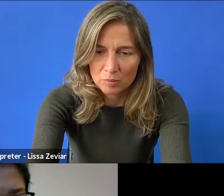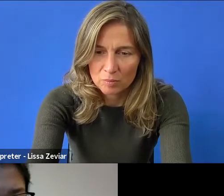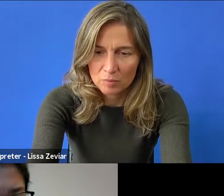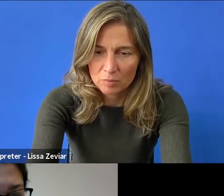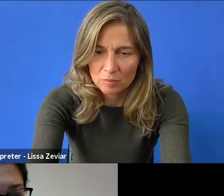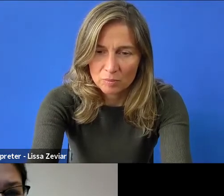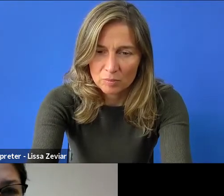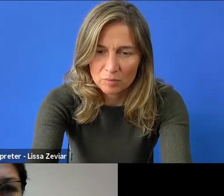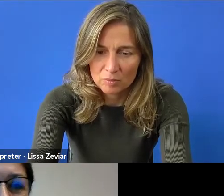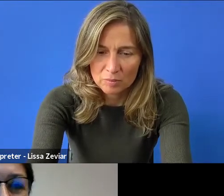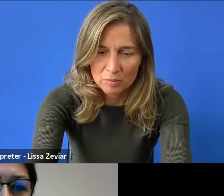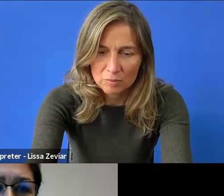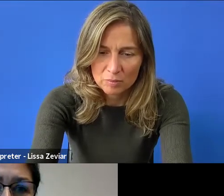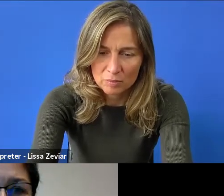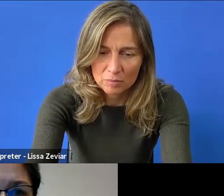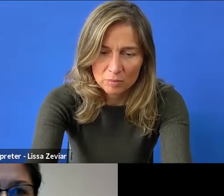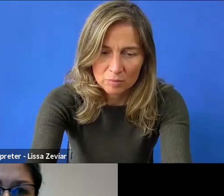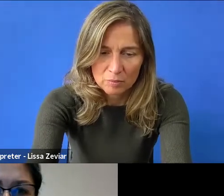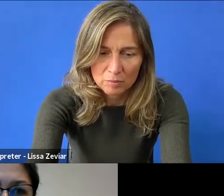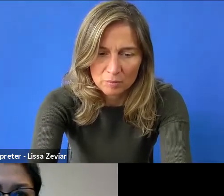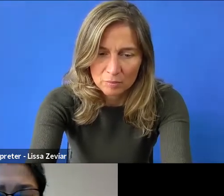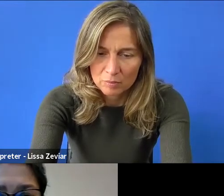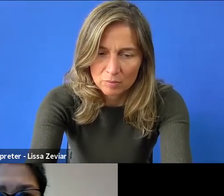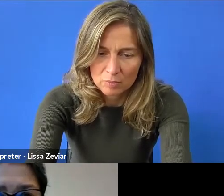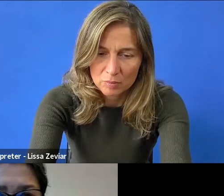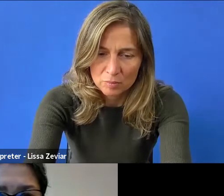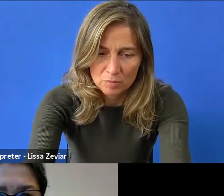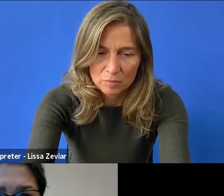And you can see the screen also?